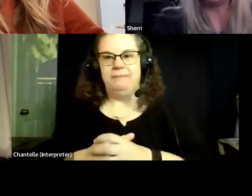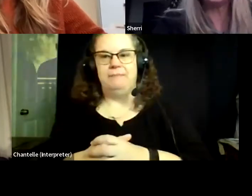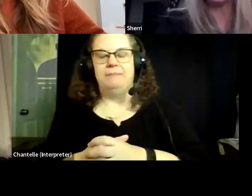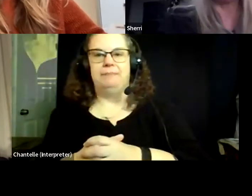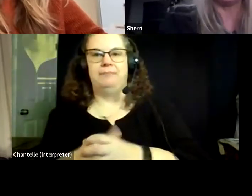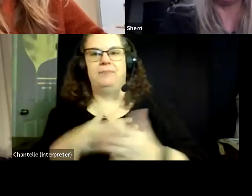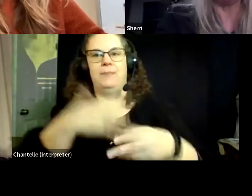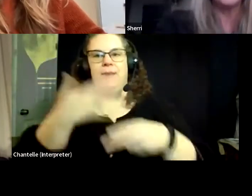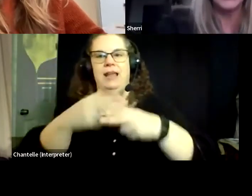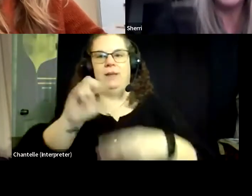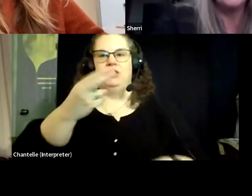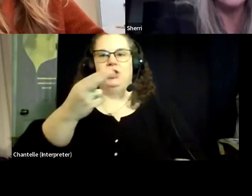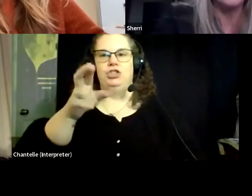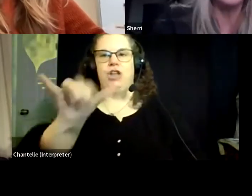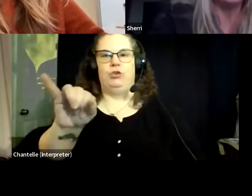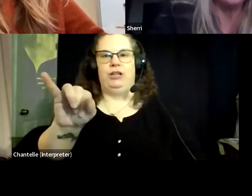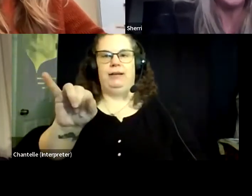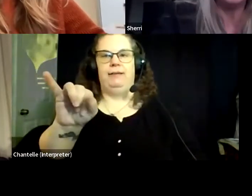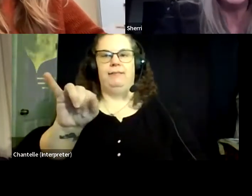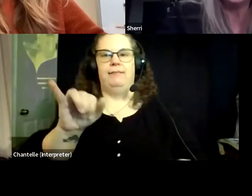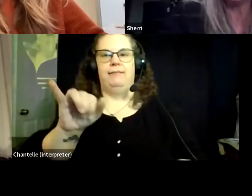Sherri: I graduated in